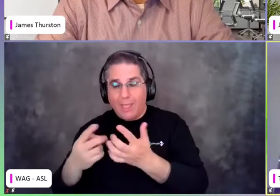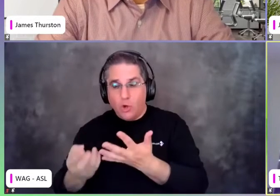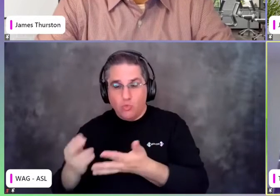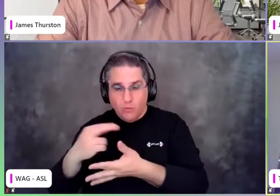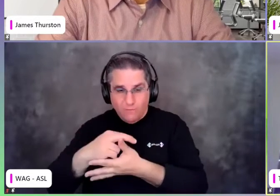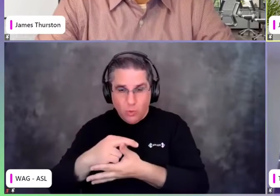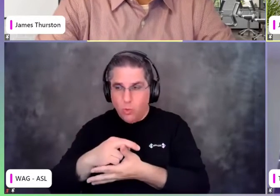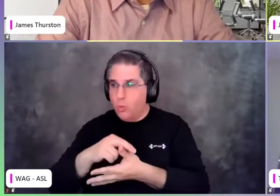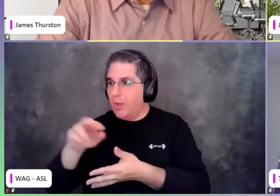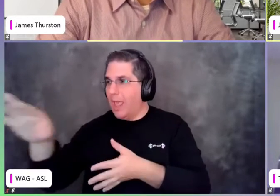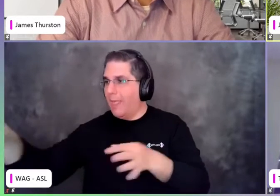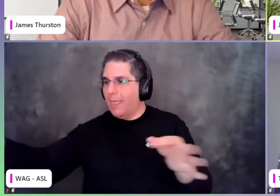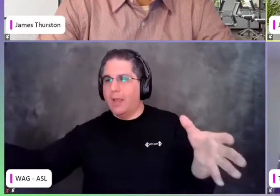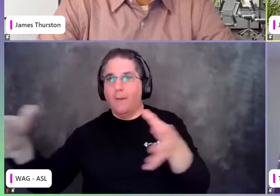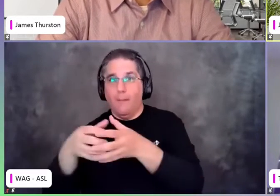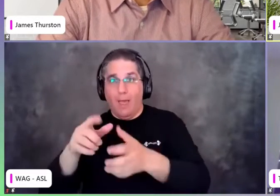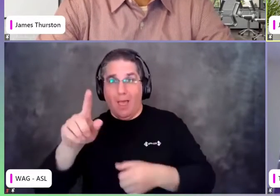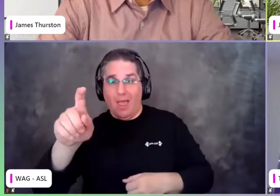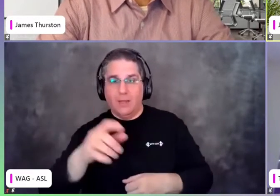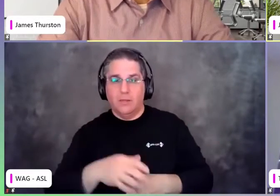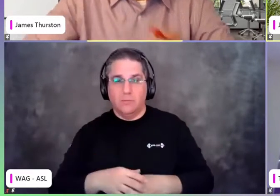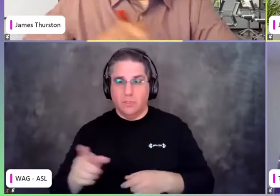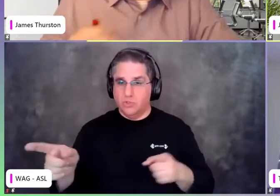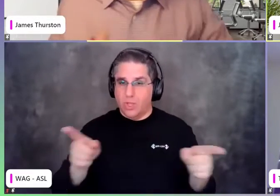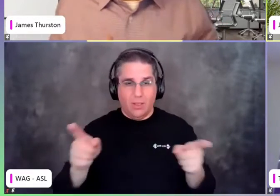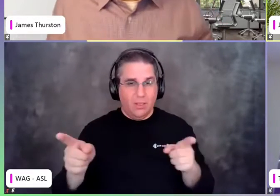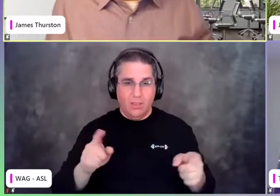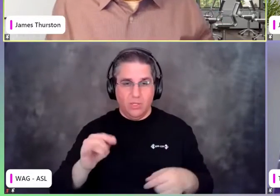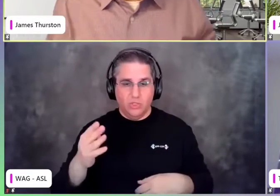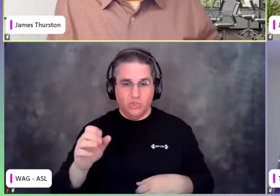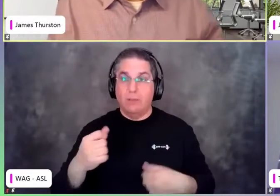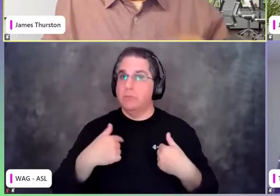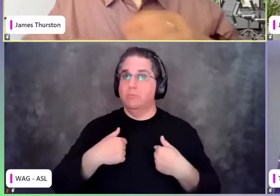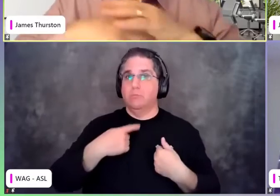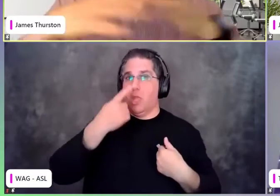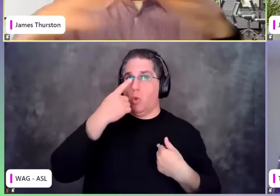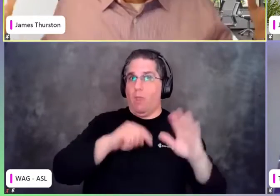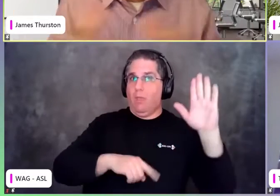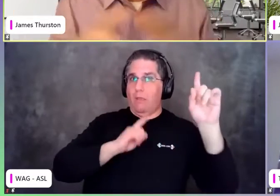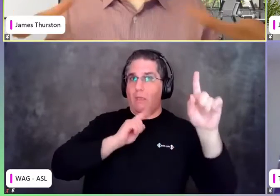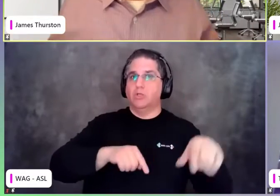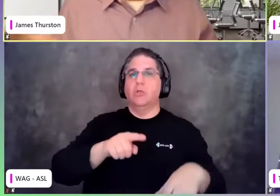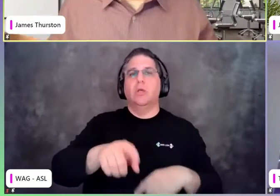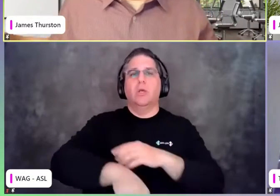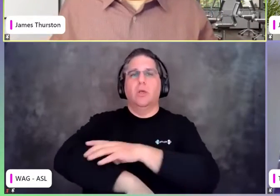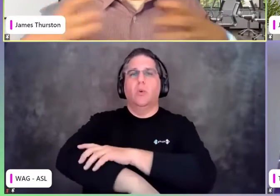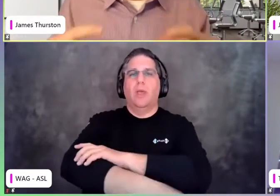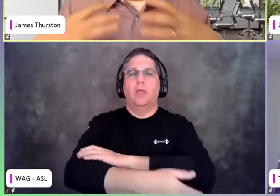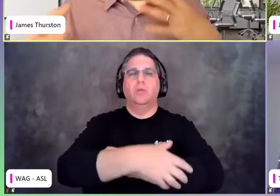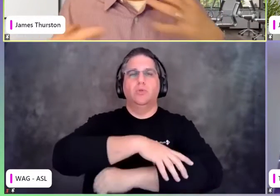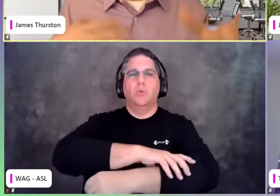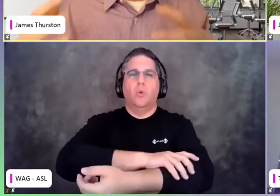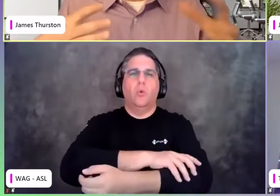seen maturity models being conducted at the team level in large organizations, and then reviewed and combined?